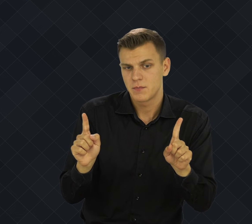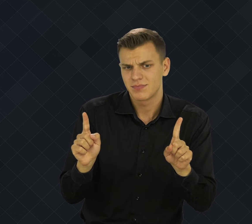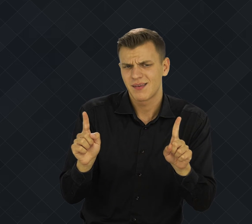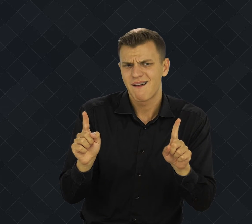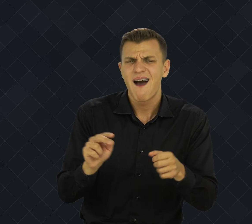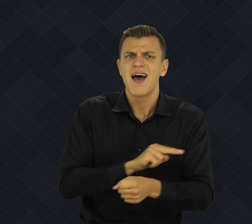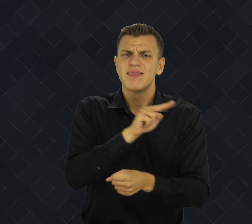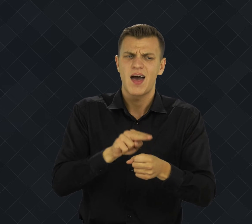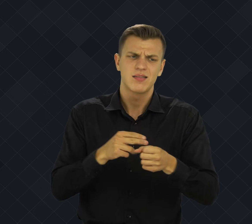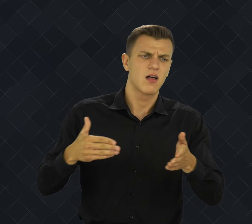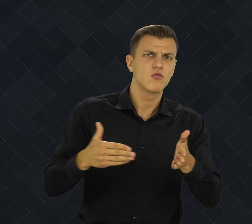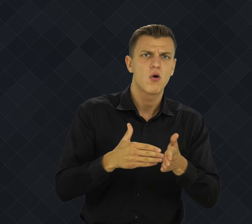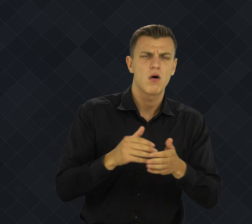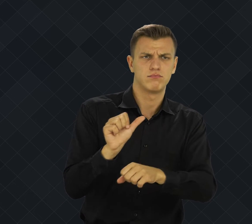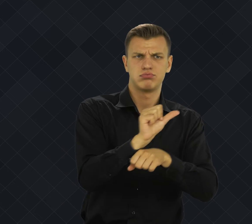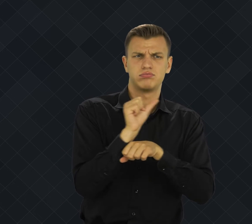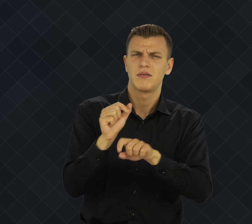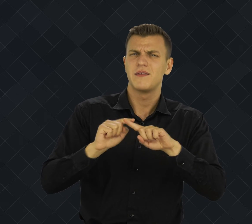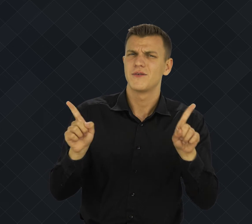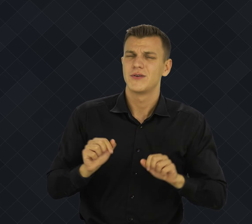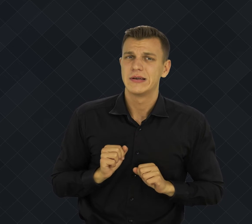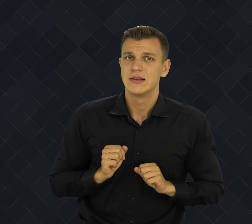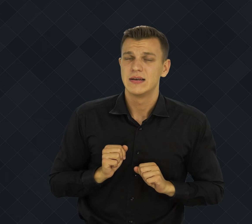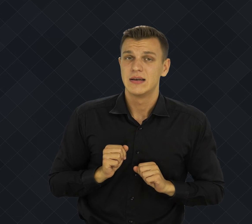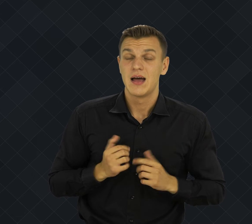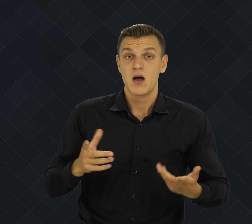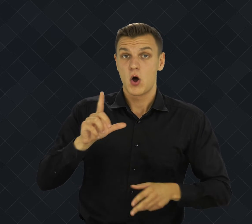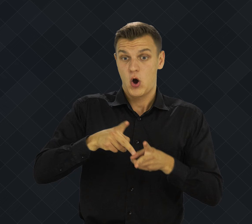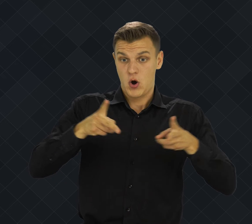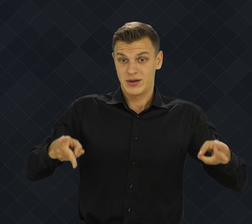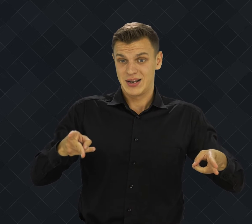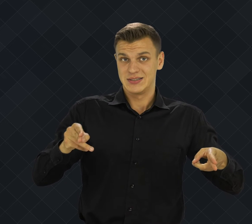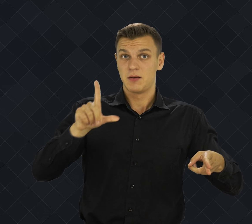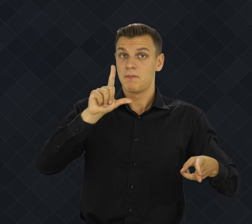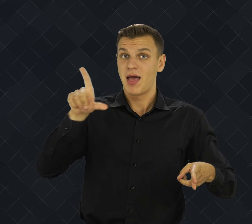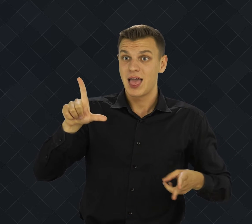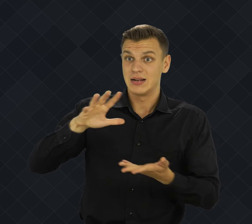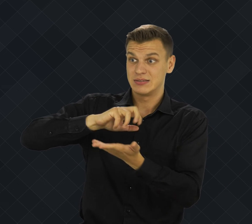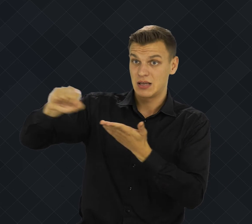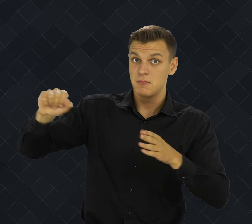What is important, however, After the expiration of the period of retention of the driver's license